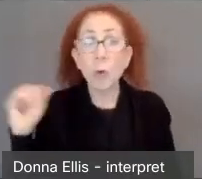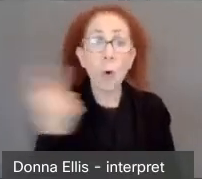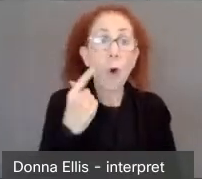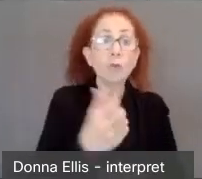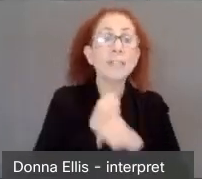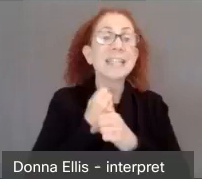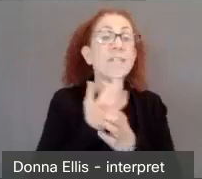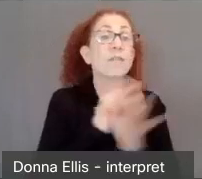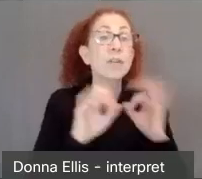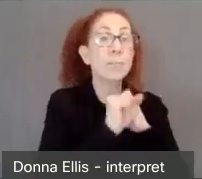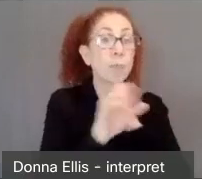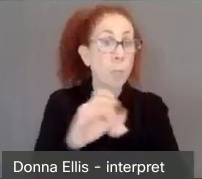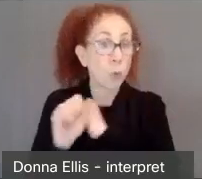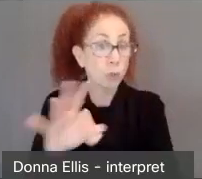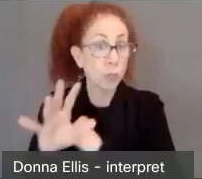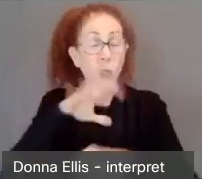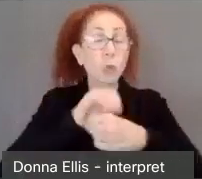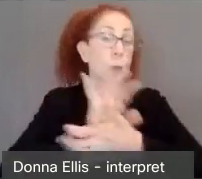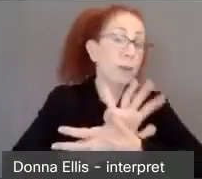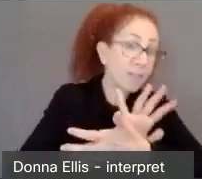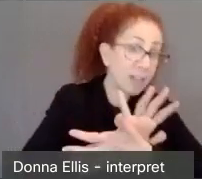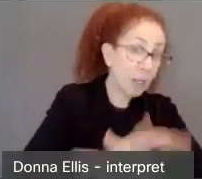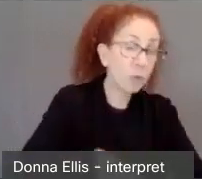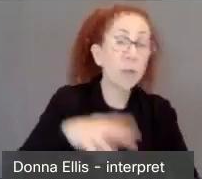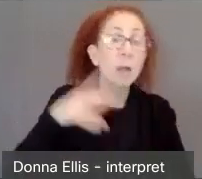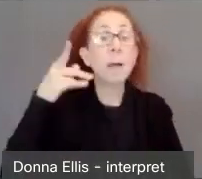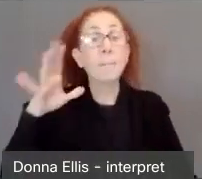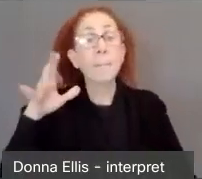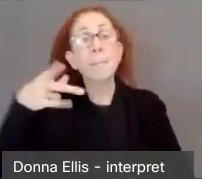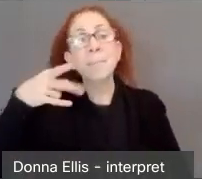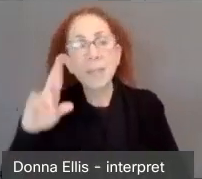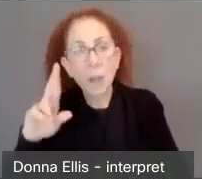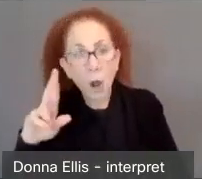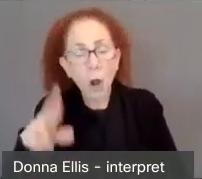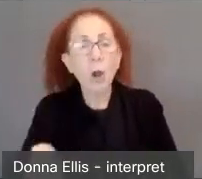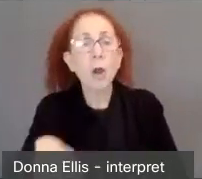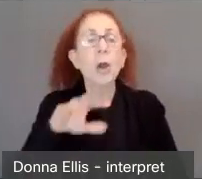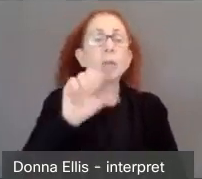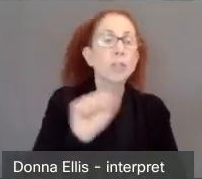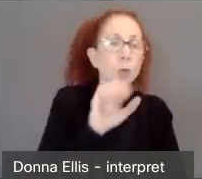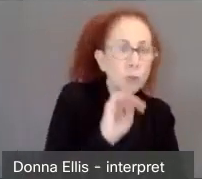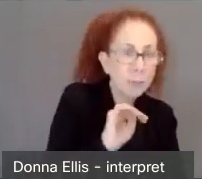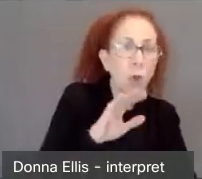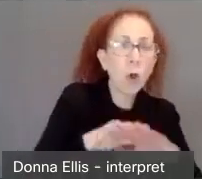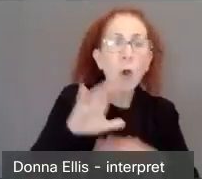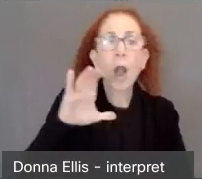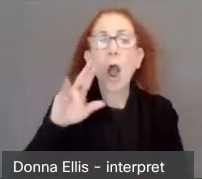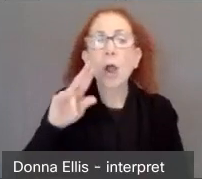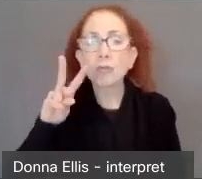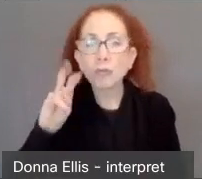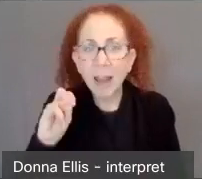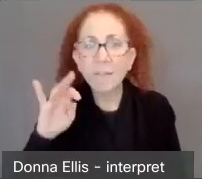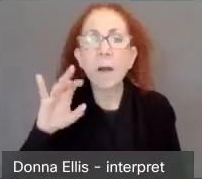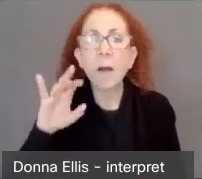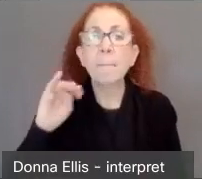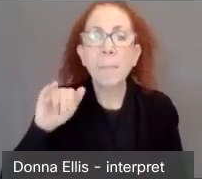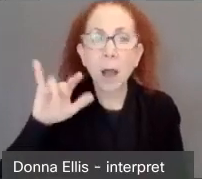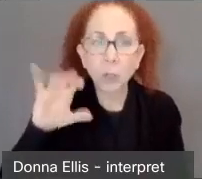including videos, public relations, and social media on the cravemontcomonth.com website